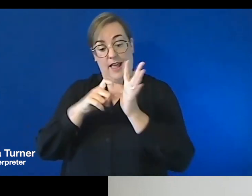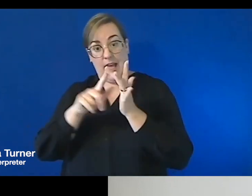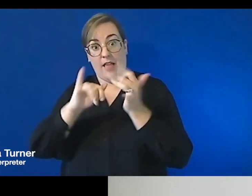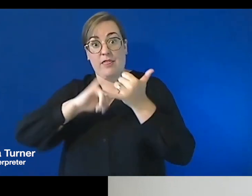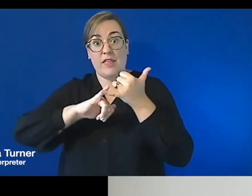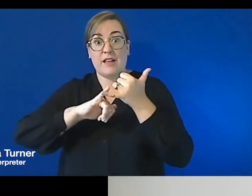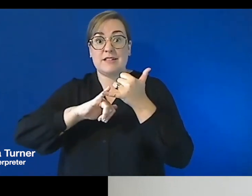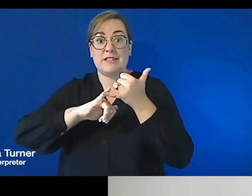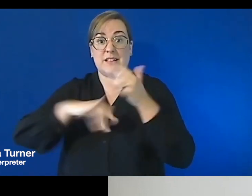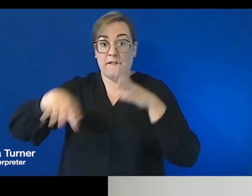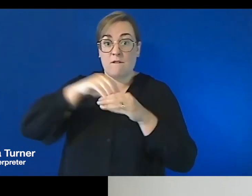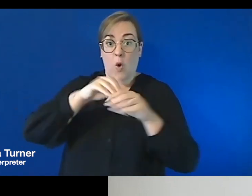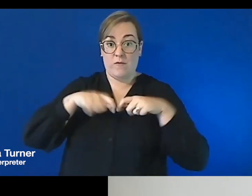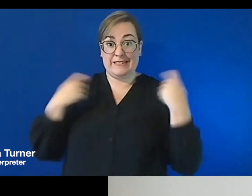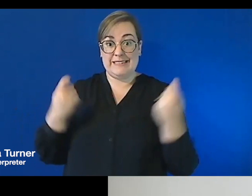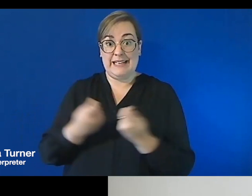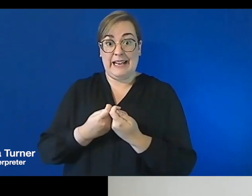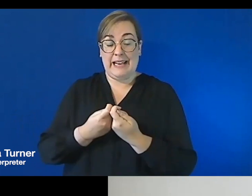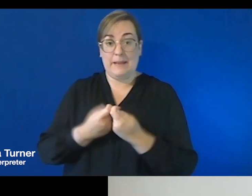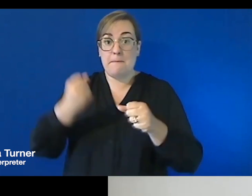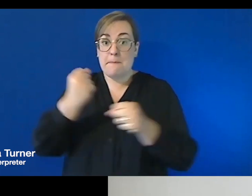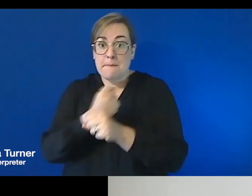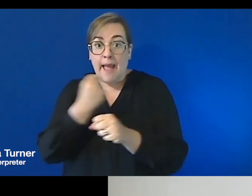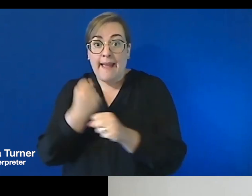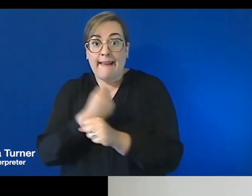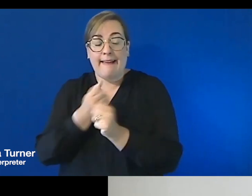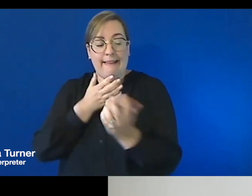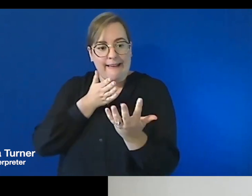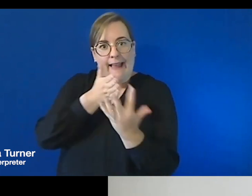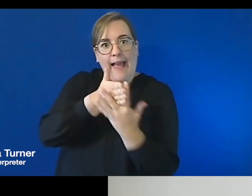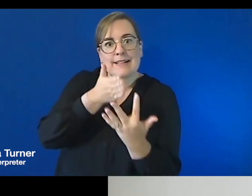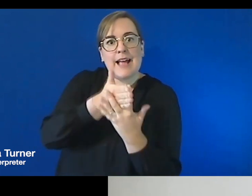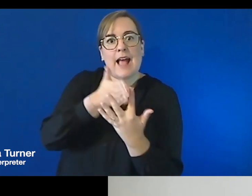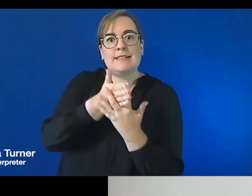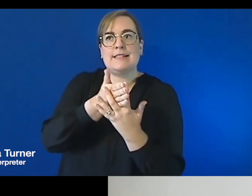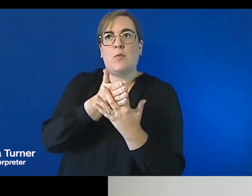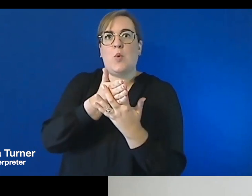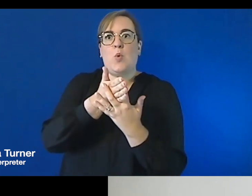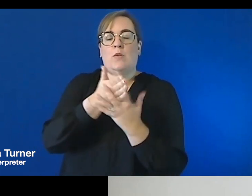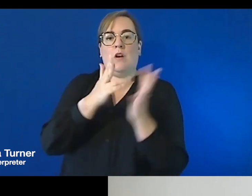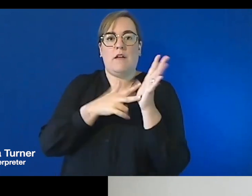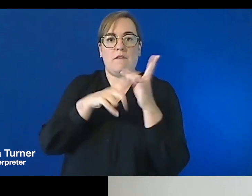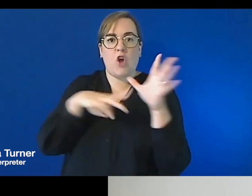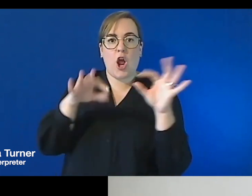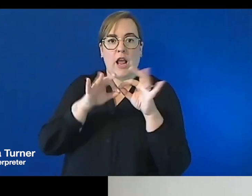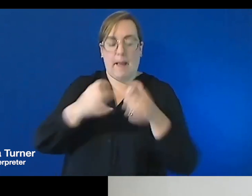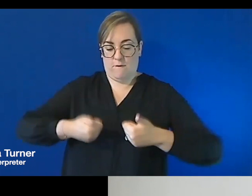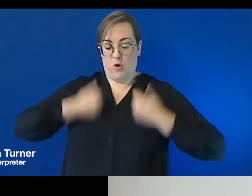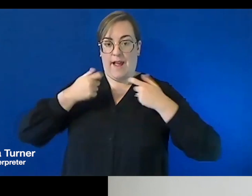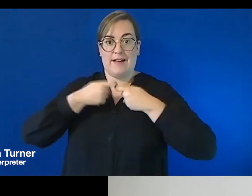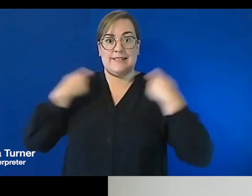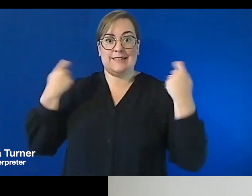creating, for instance, accessible moral vocabulary for our teams where everyone in your